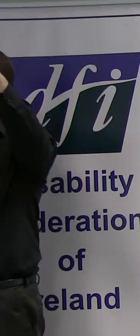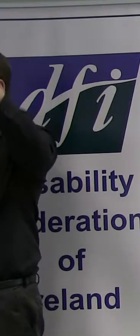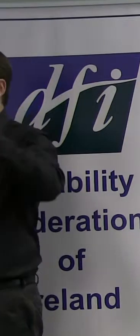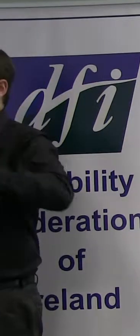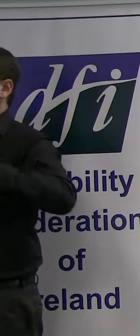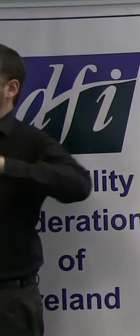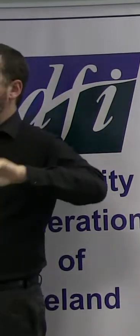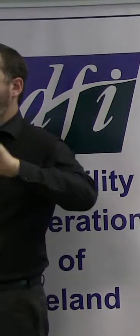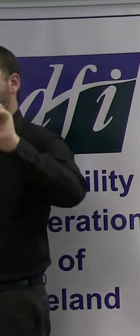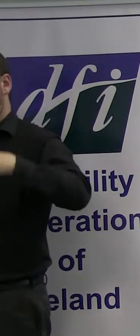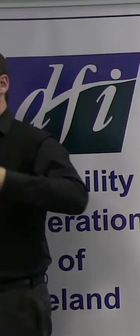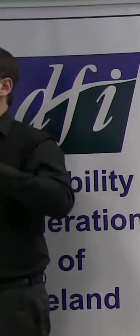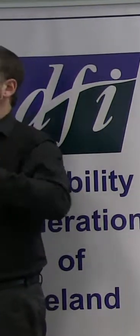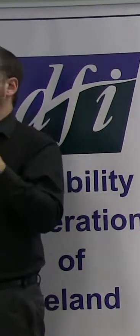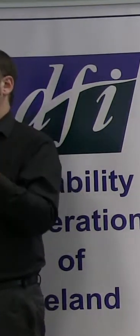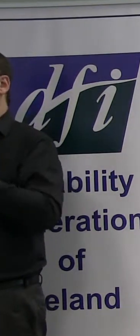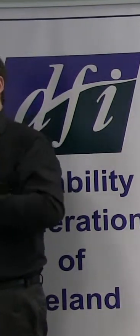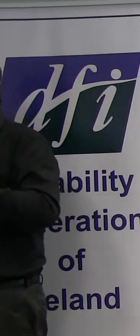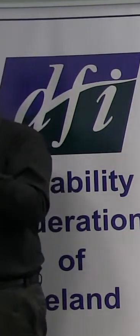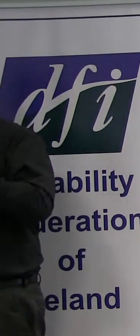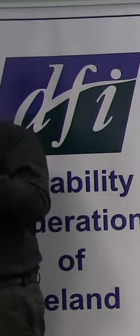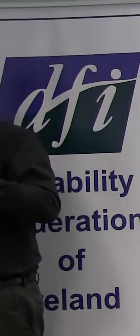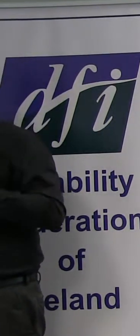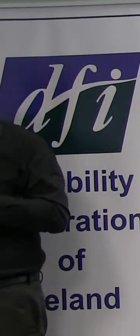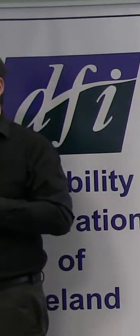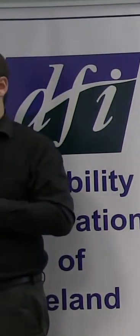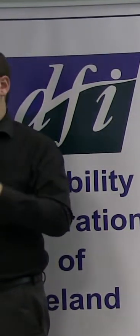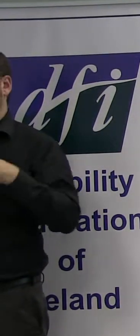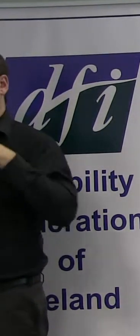there in the charities around Ireland. Our main functions are to increase public